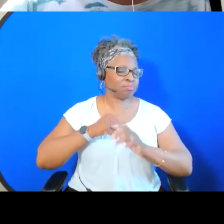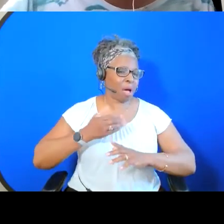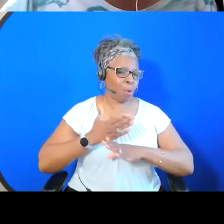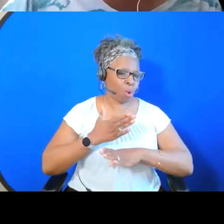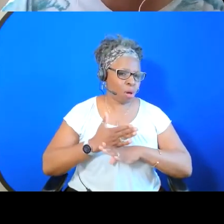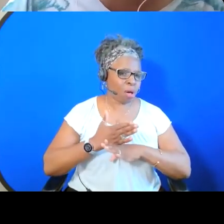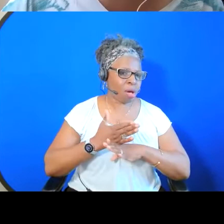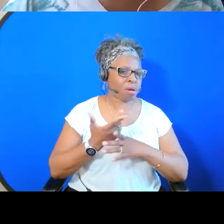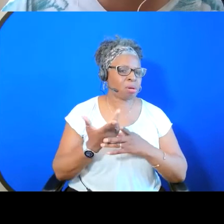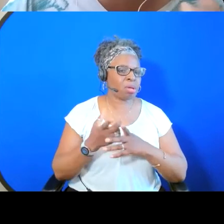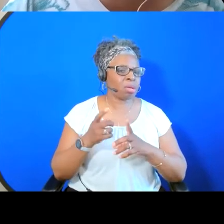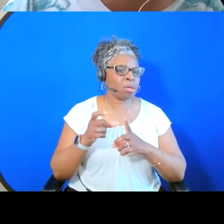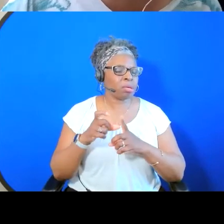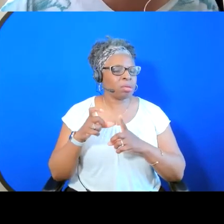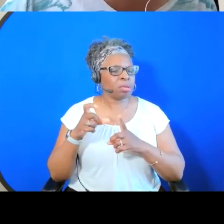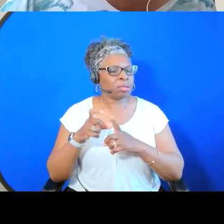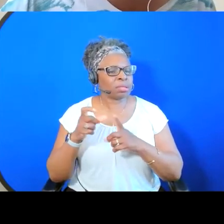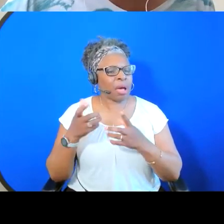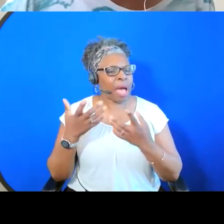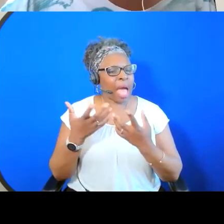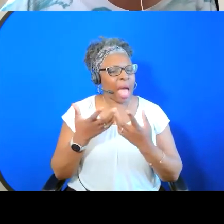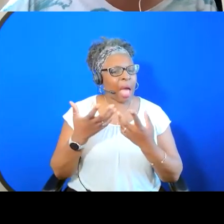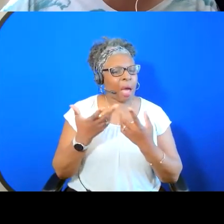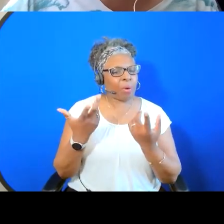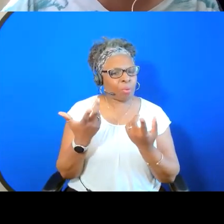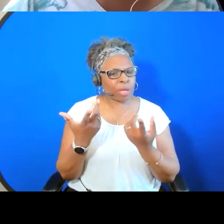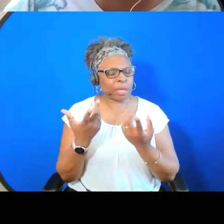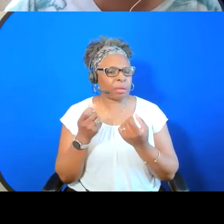so how we kind of decentralise the processes. This sort of idea of artists as an